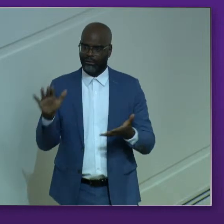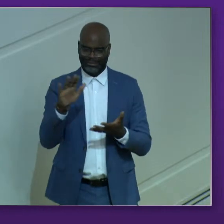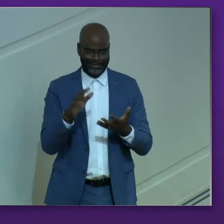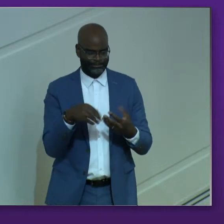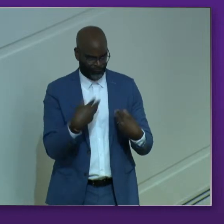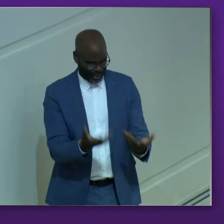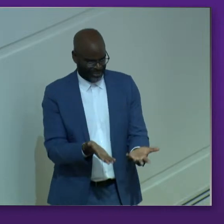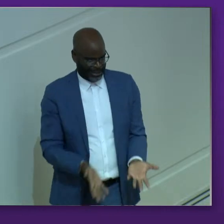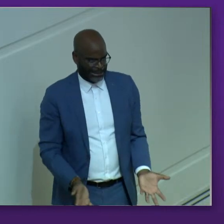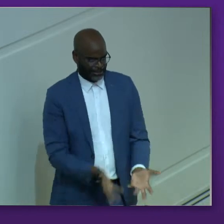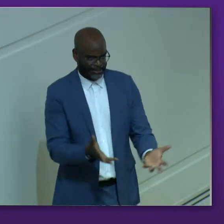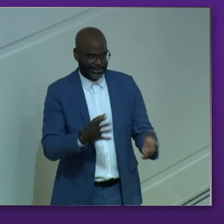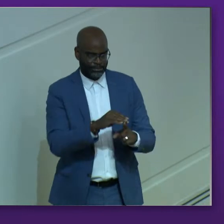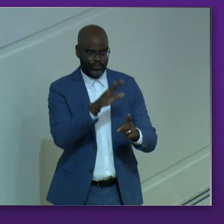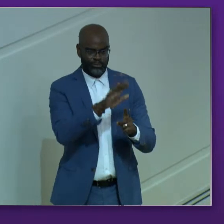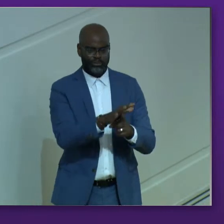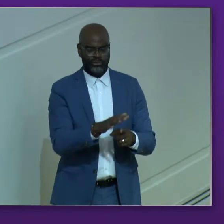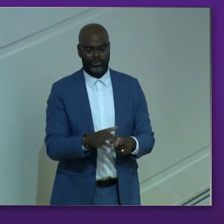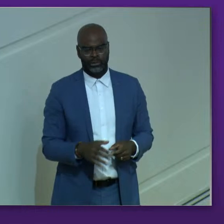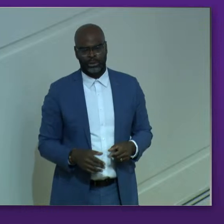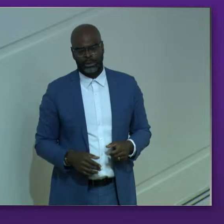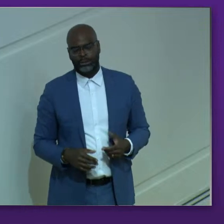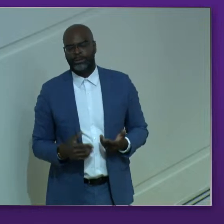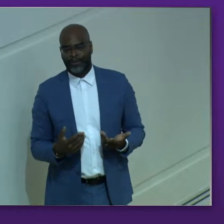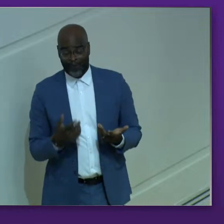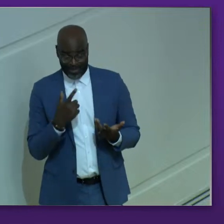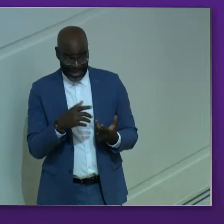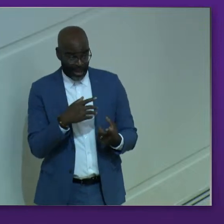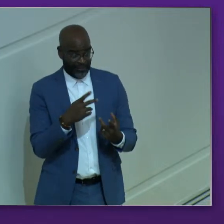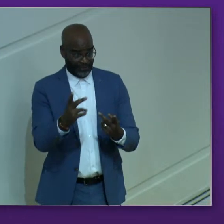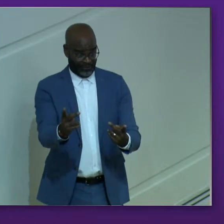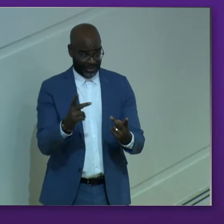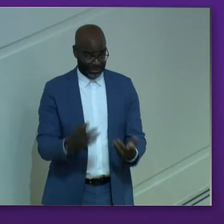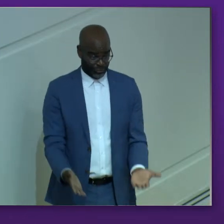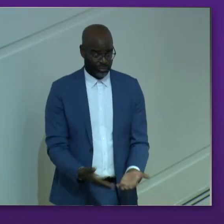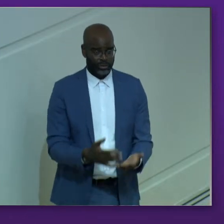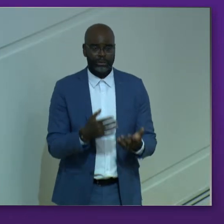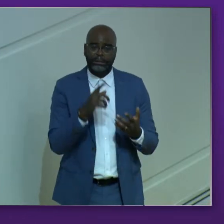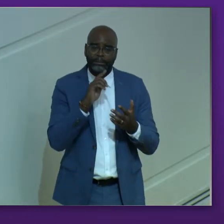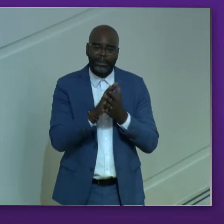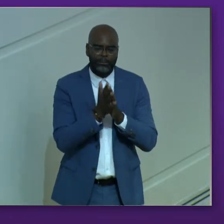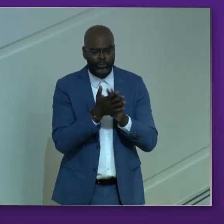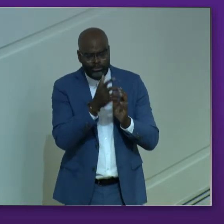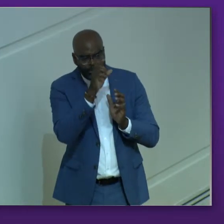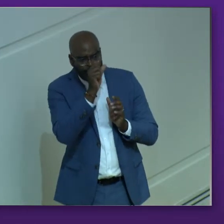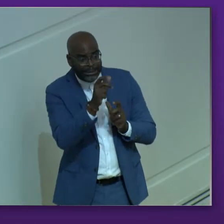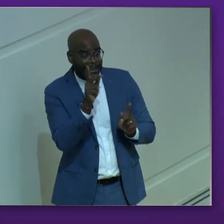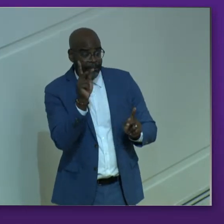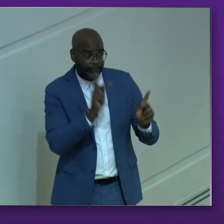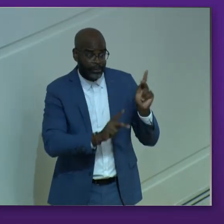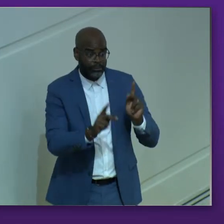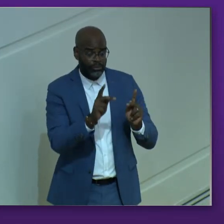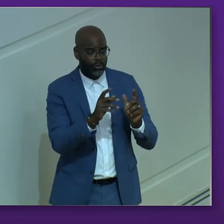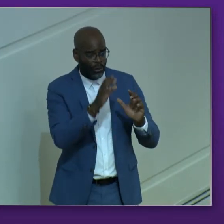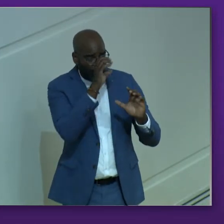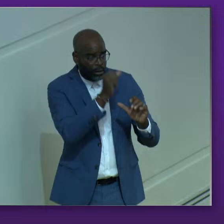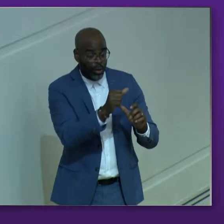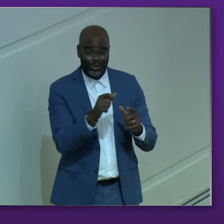VISITOR FACILITIES WHICH HAS THAT PRECISE IMPACT. TO BUILD THE COLLEGE GOING CULTURE.